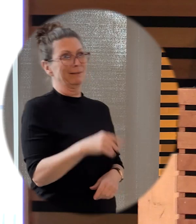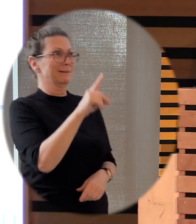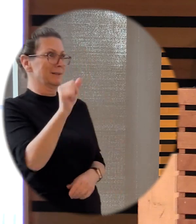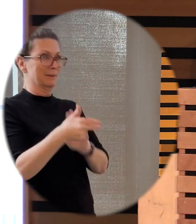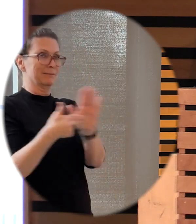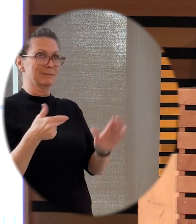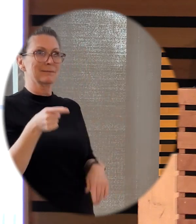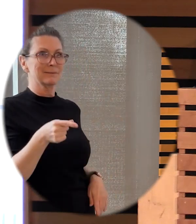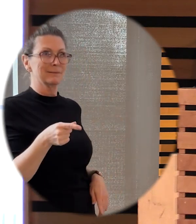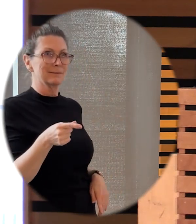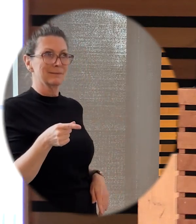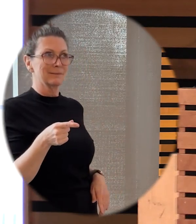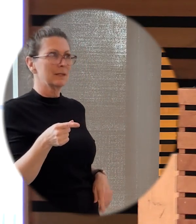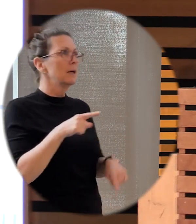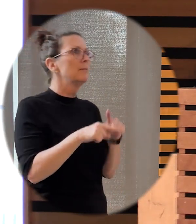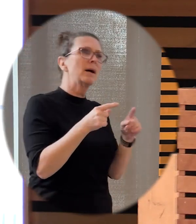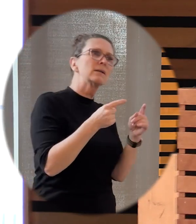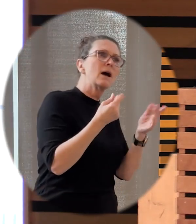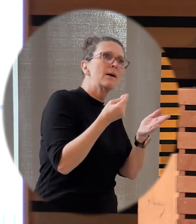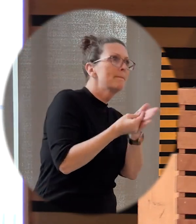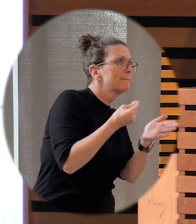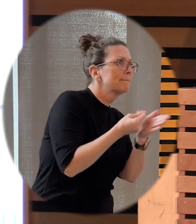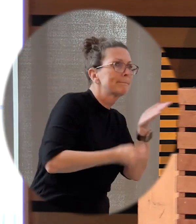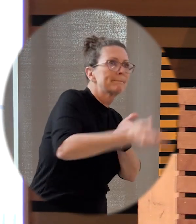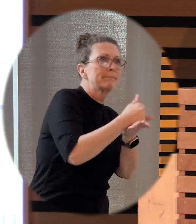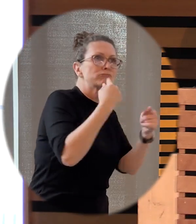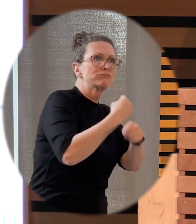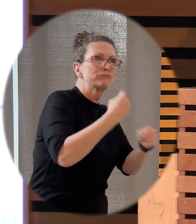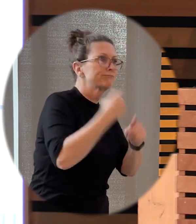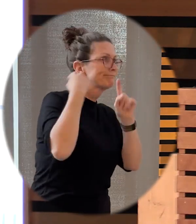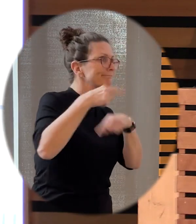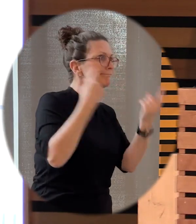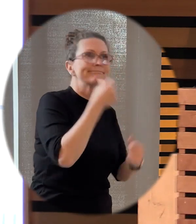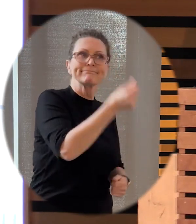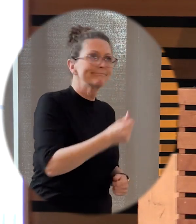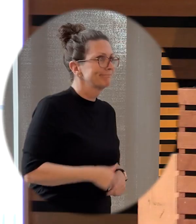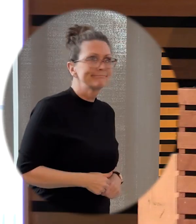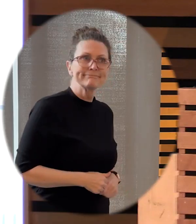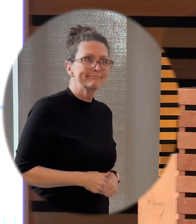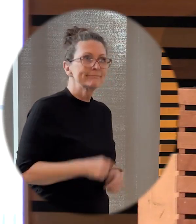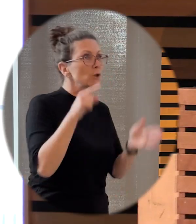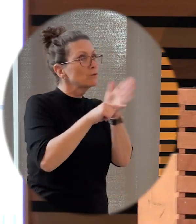to fully collect and share comparable data in Canada. And research shows us that most stories